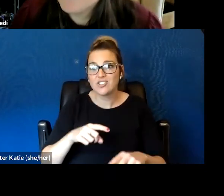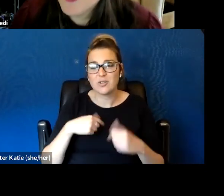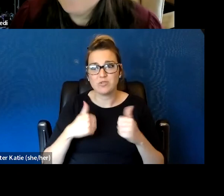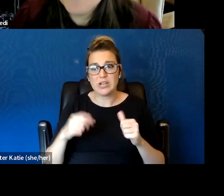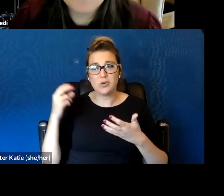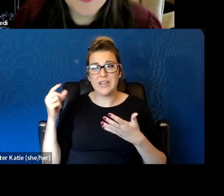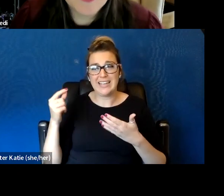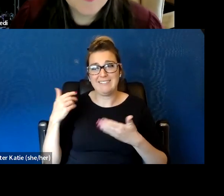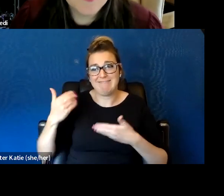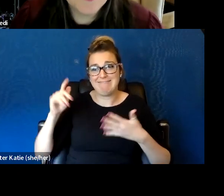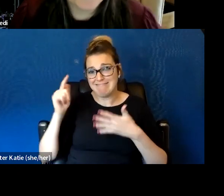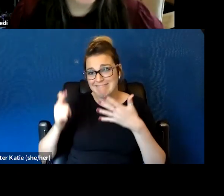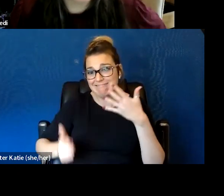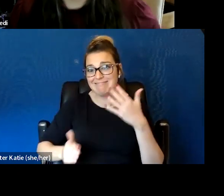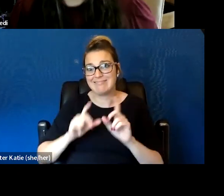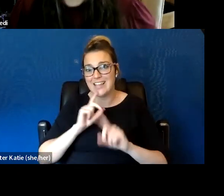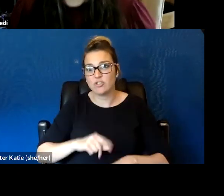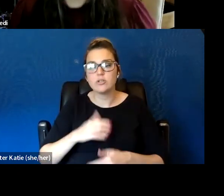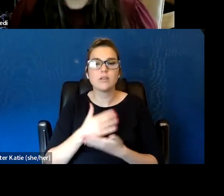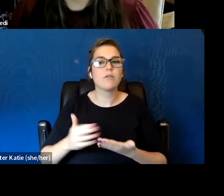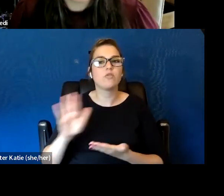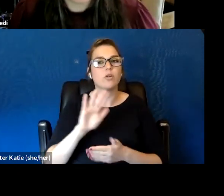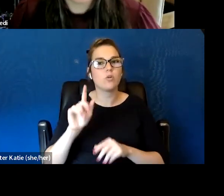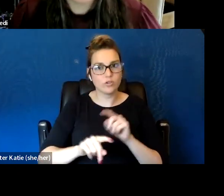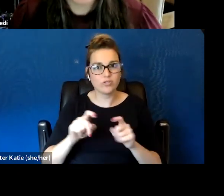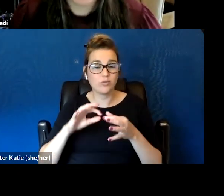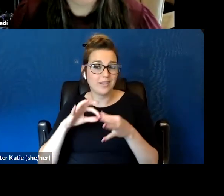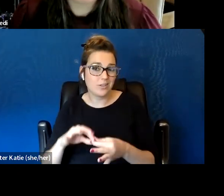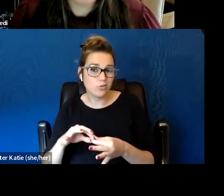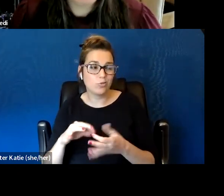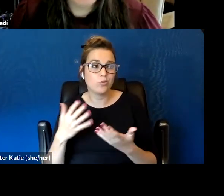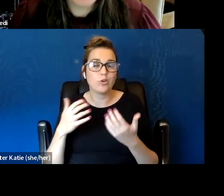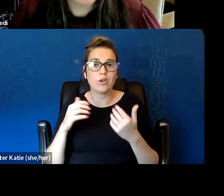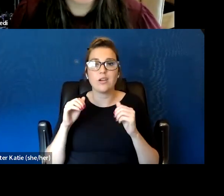But a lot of them do relate to, or could be answered in part by the idea